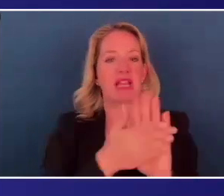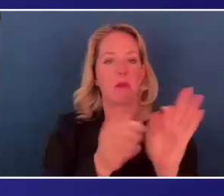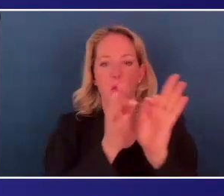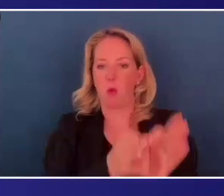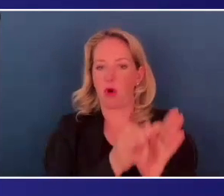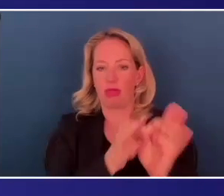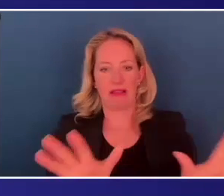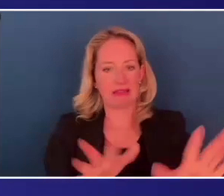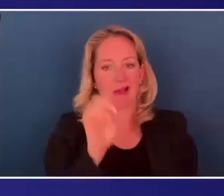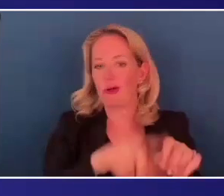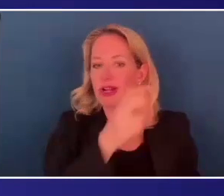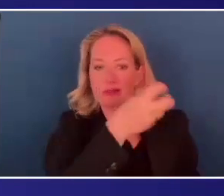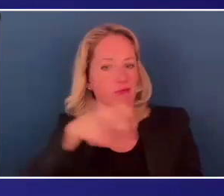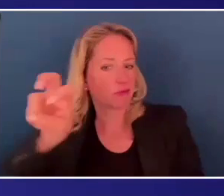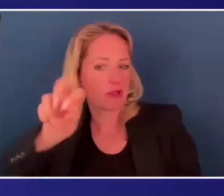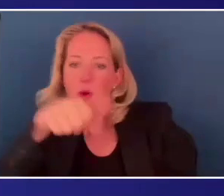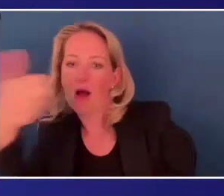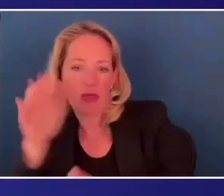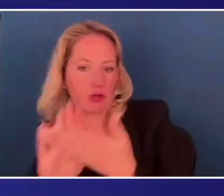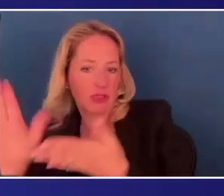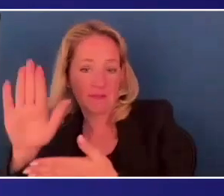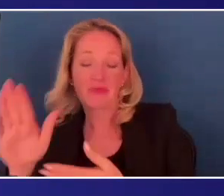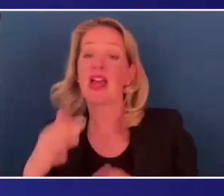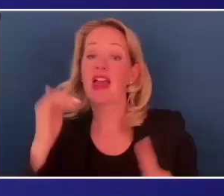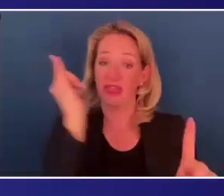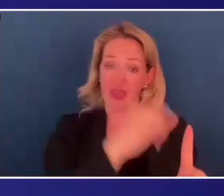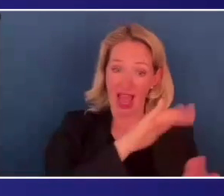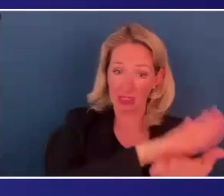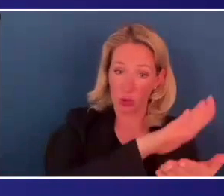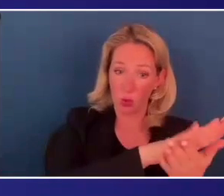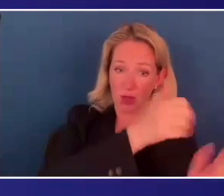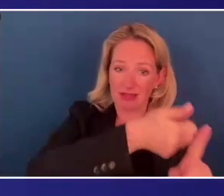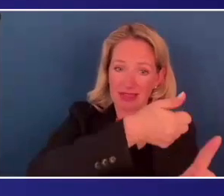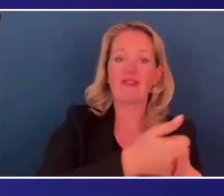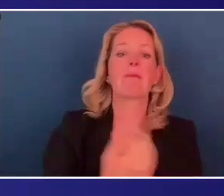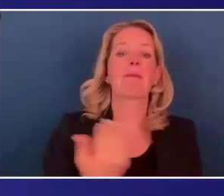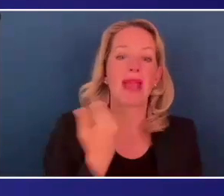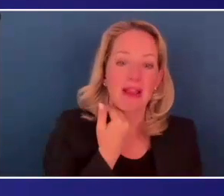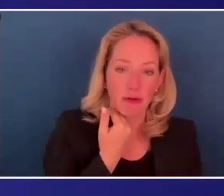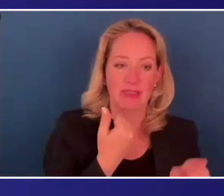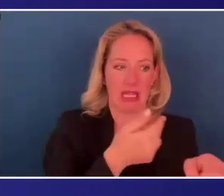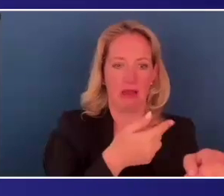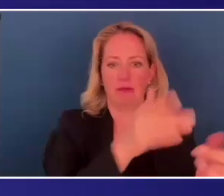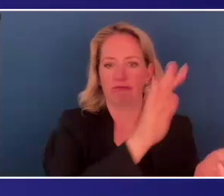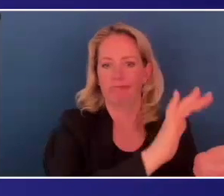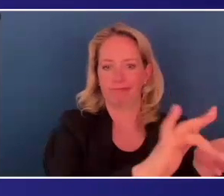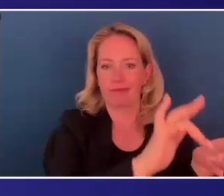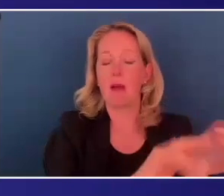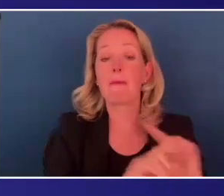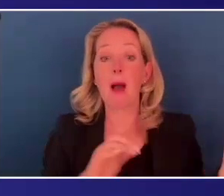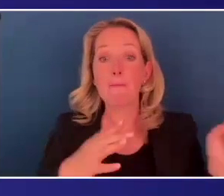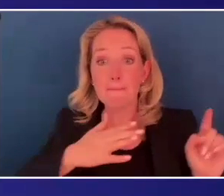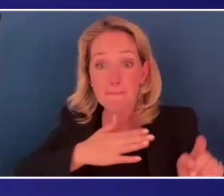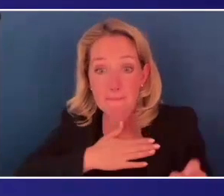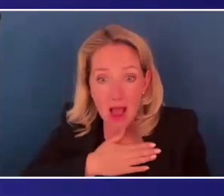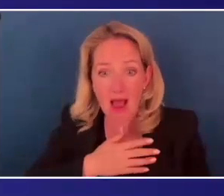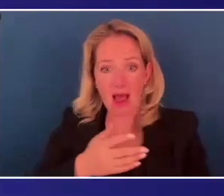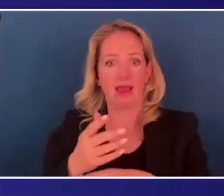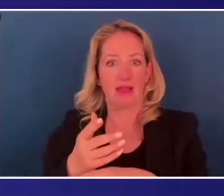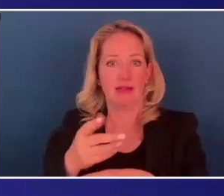That school later declared bankruptcy, but my debt ballooned to over $300,000. For over 12 years.